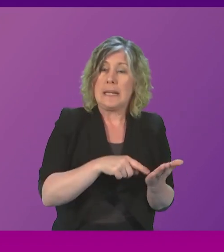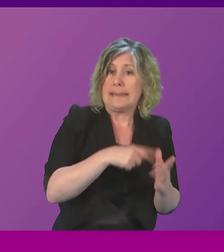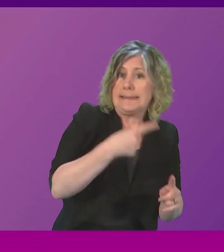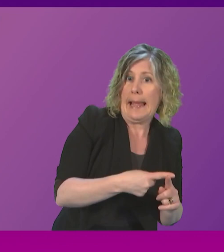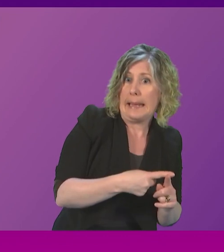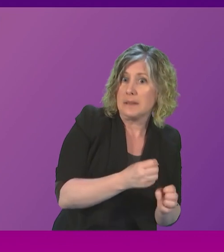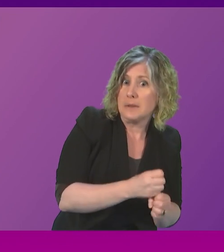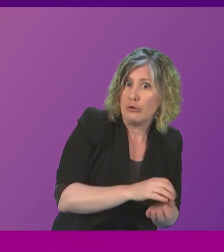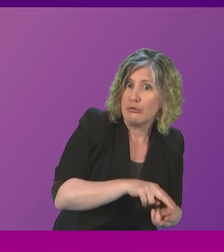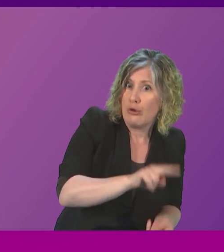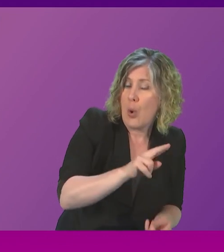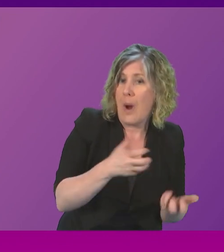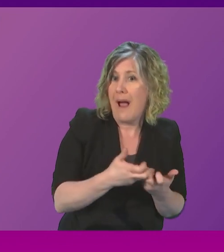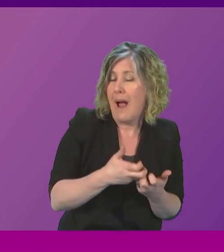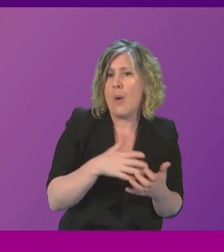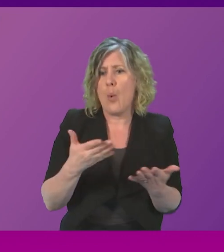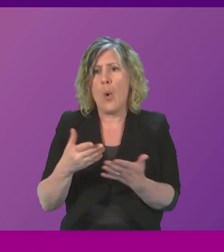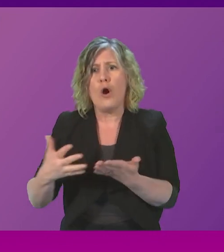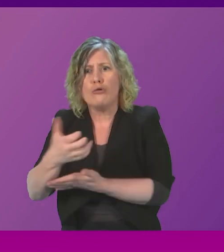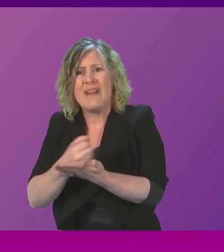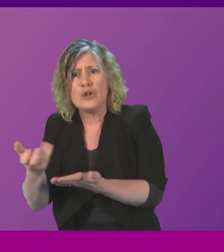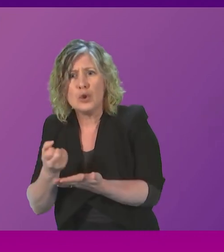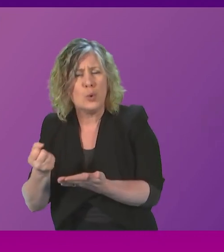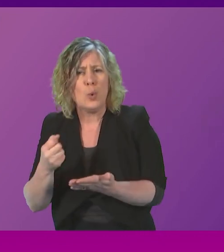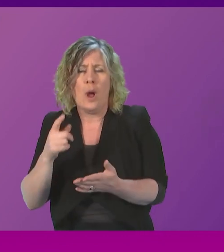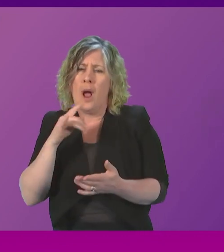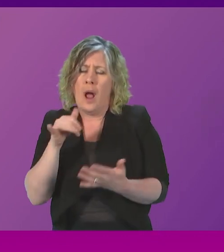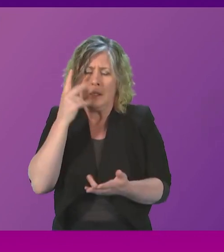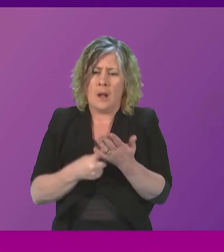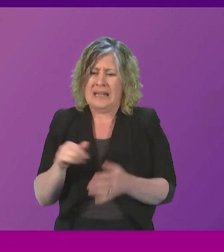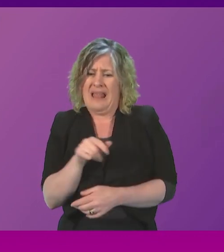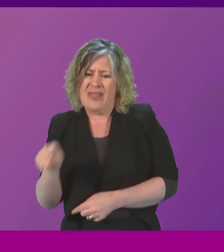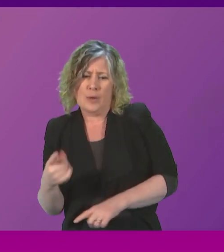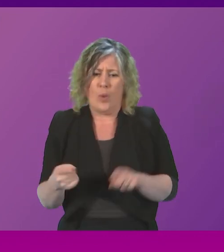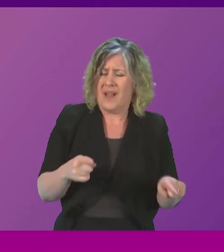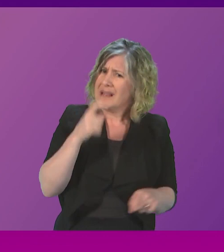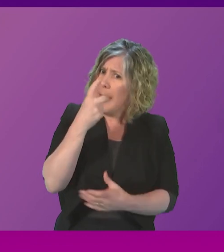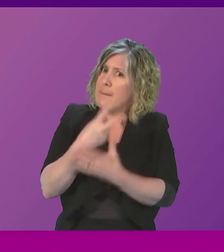investing in the wellbeing economy. We can do both. We can have progressive taxation.